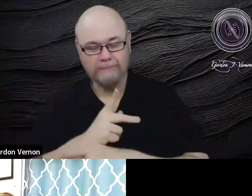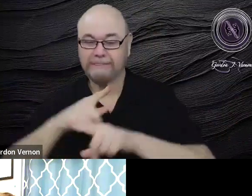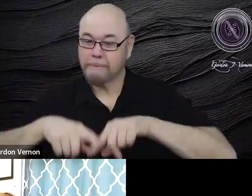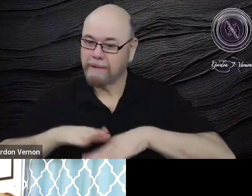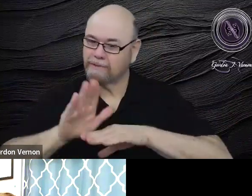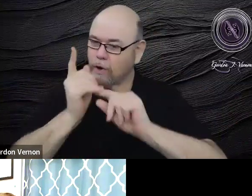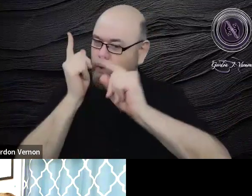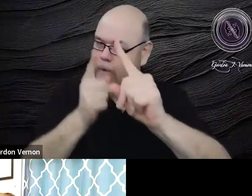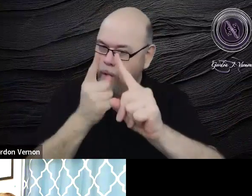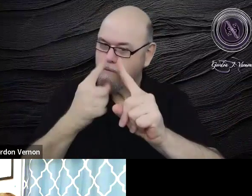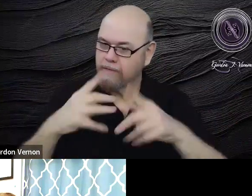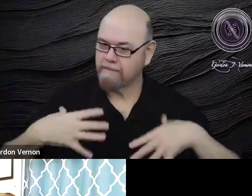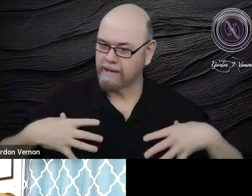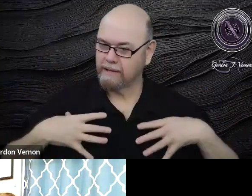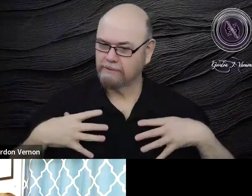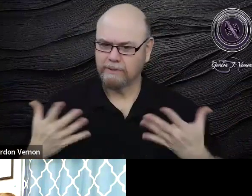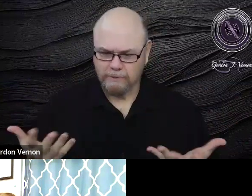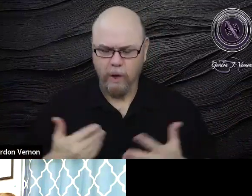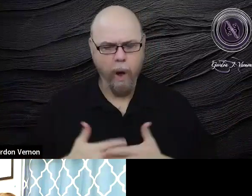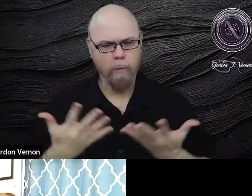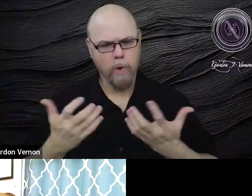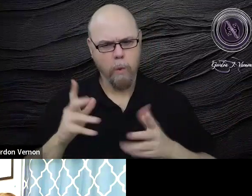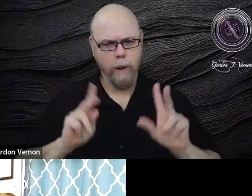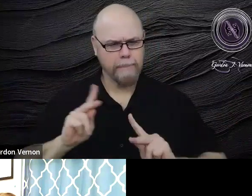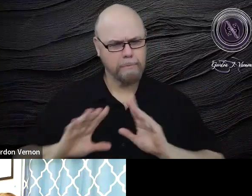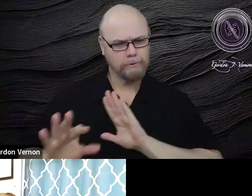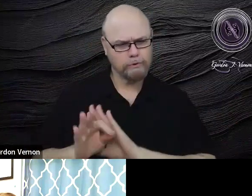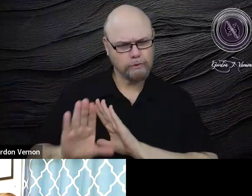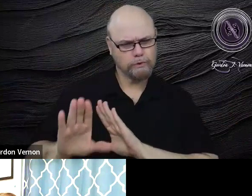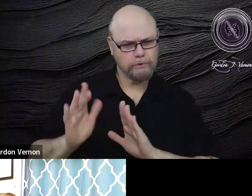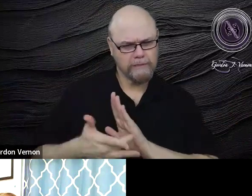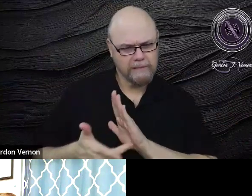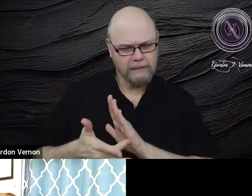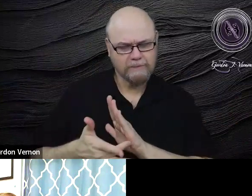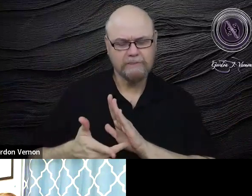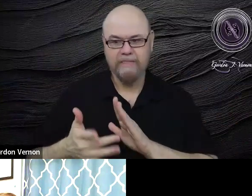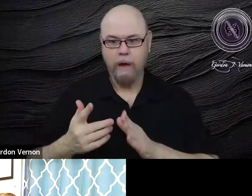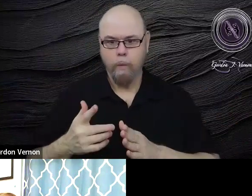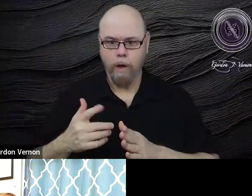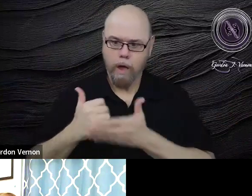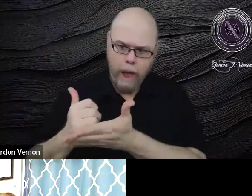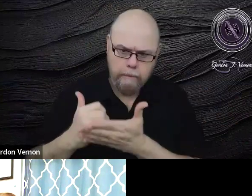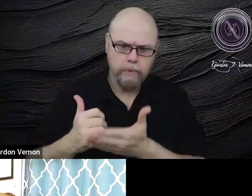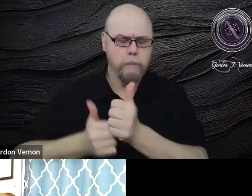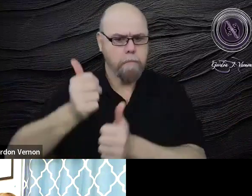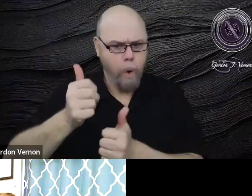there's not much change in the hearing noise abilities. And now the same for neuroticism and extraversion,